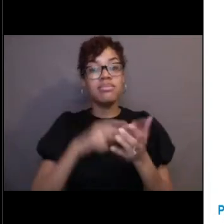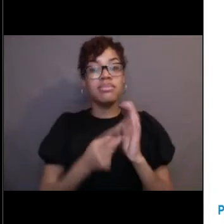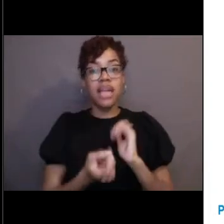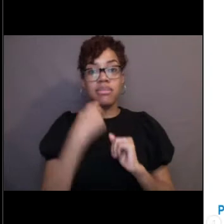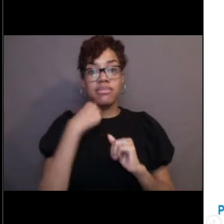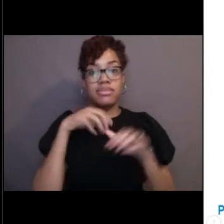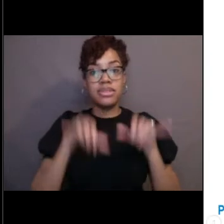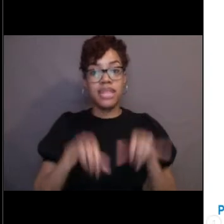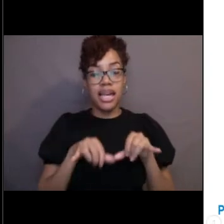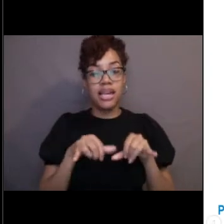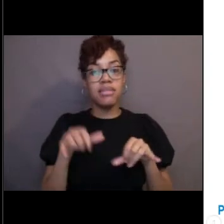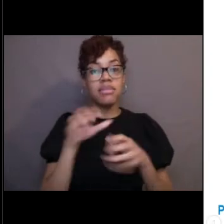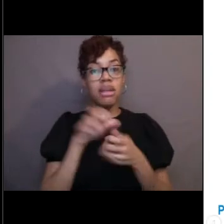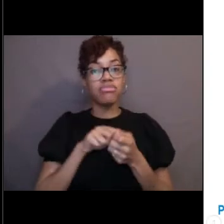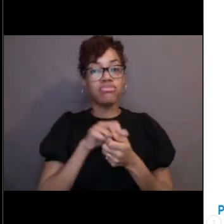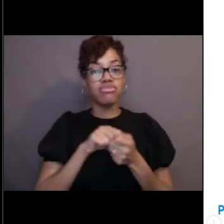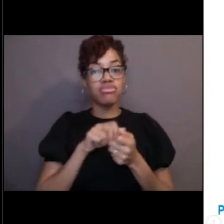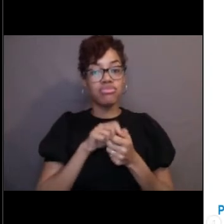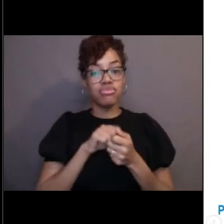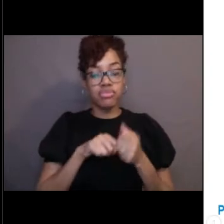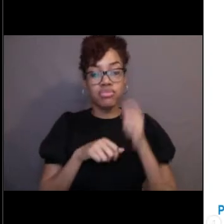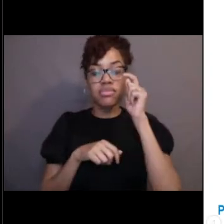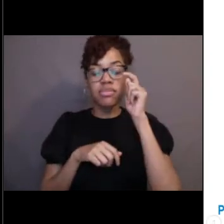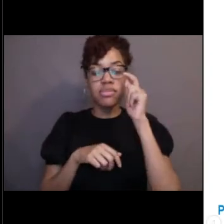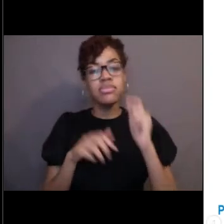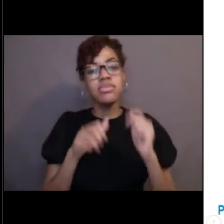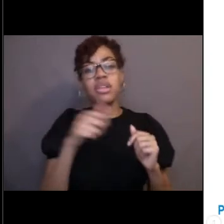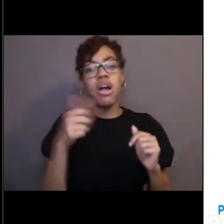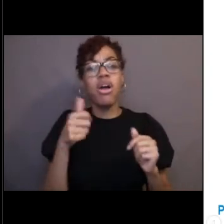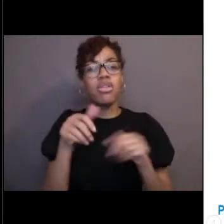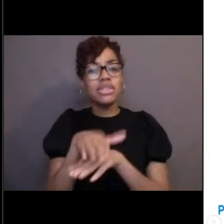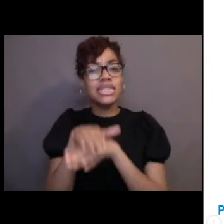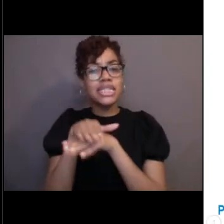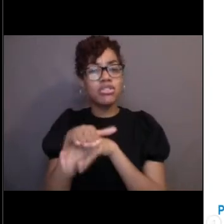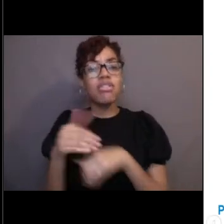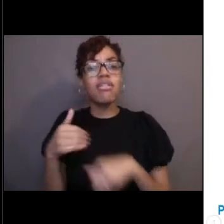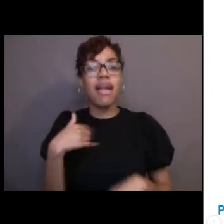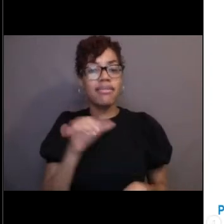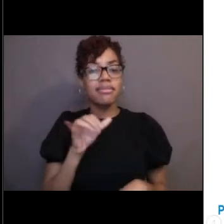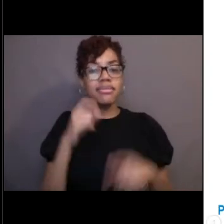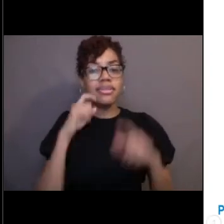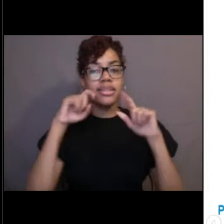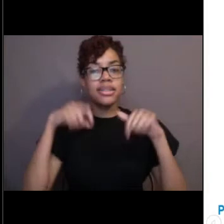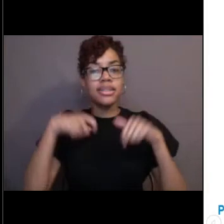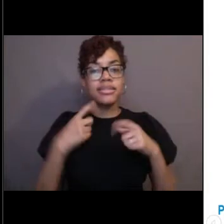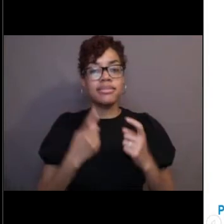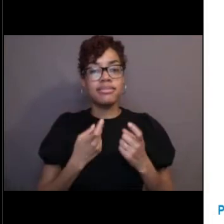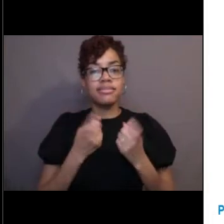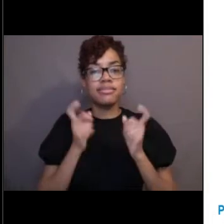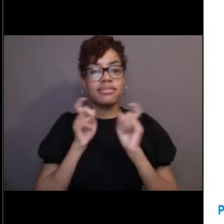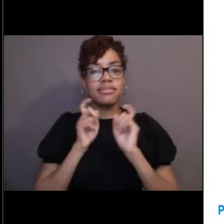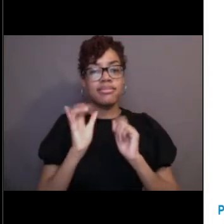And that's not particularly unique to leatherbacks. Other sea turtles have these papillae, but it is kind of a unique thing to sea turtles.